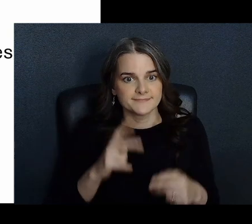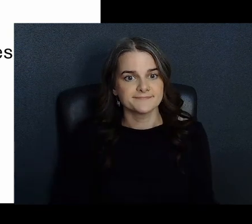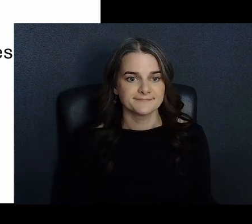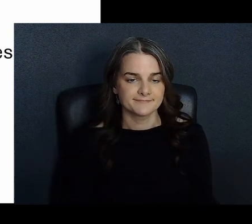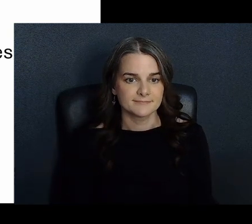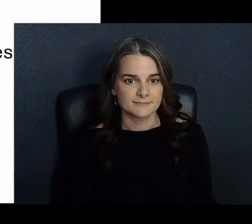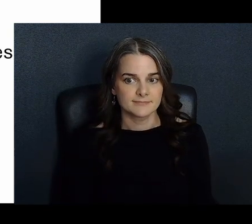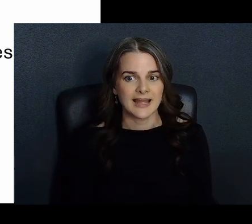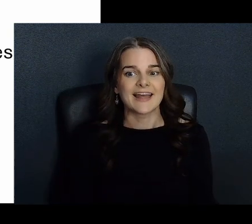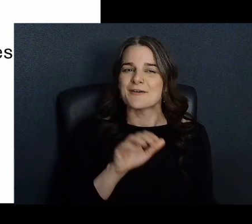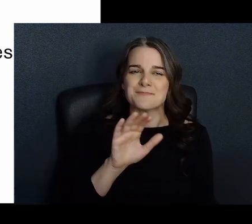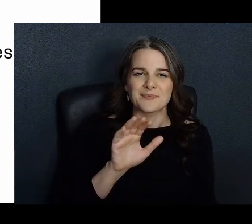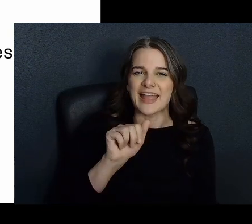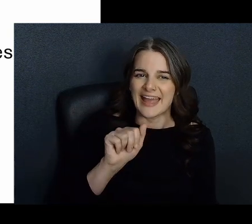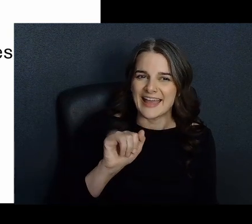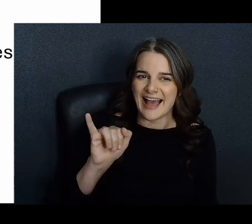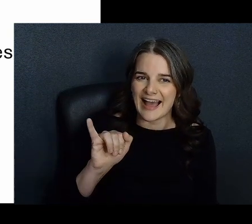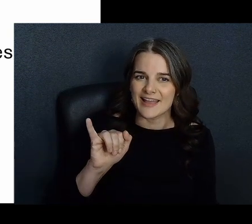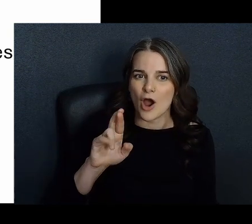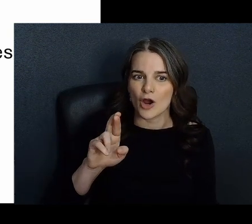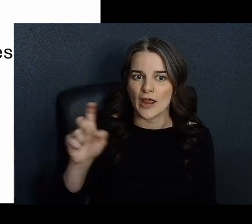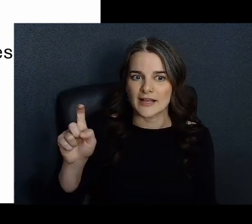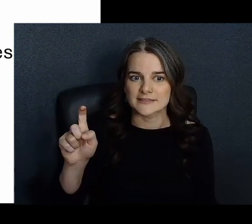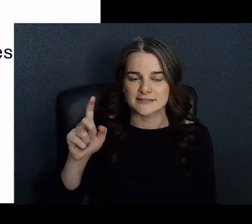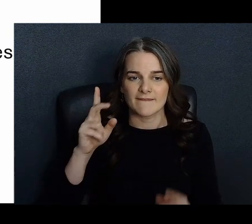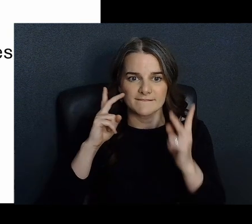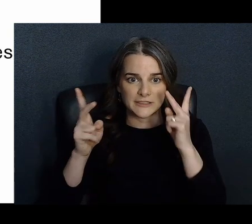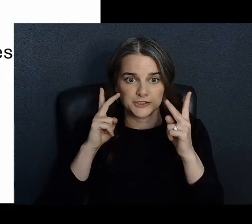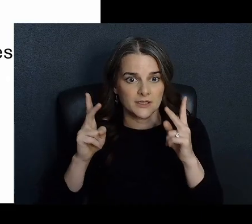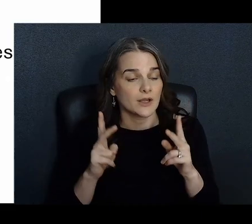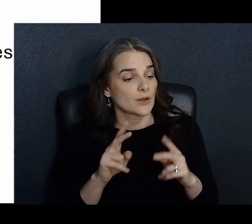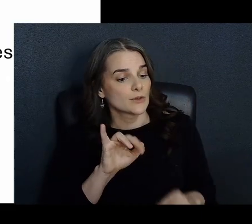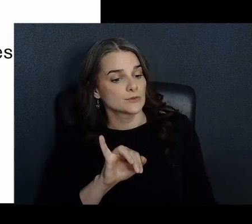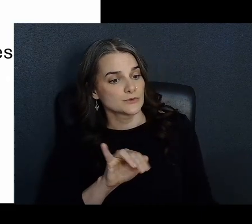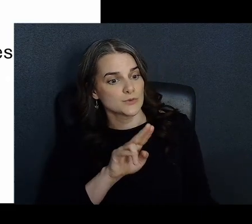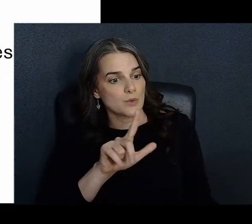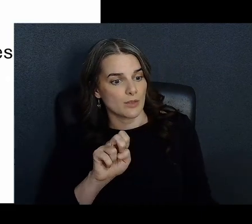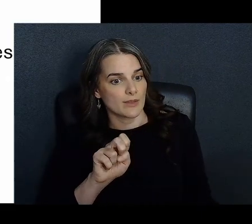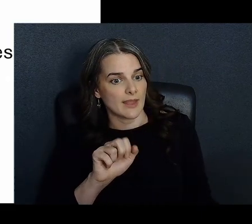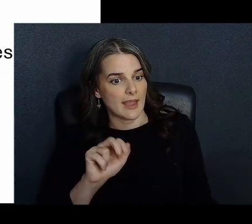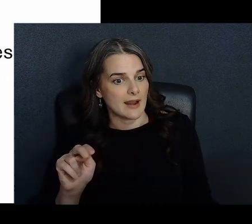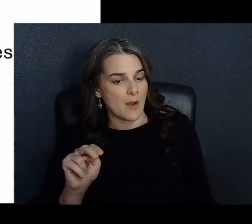AIRx Vision. Jule, I just want to interrupt here. You have two more minutes. Two more minutes.